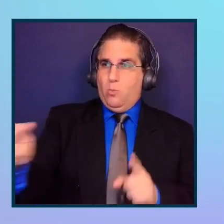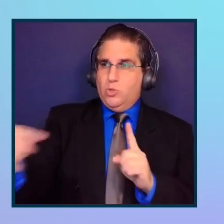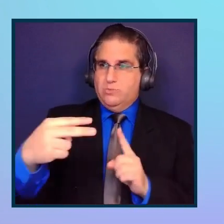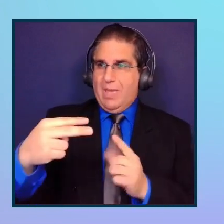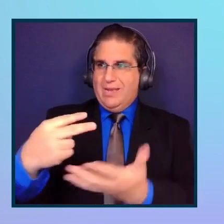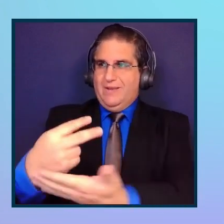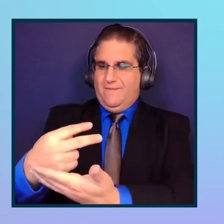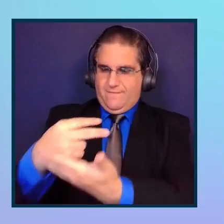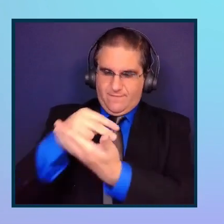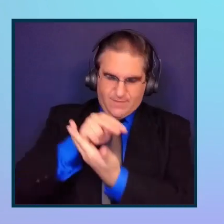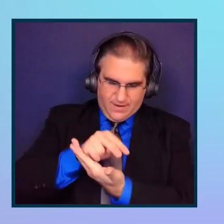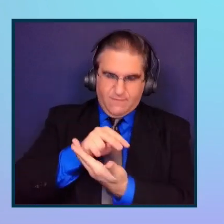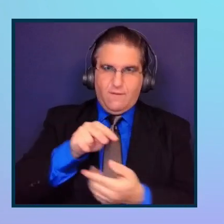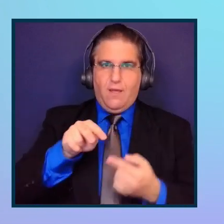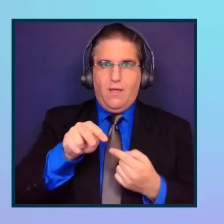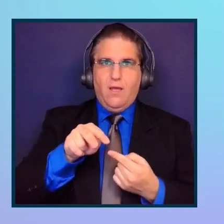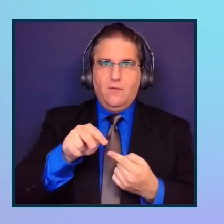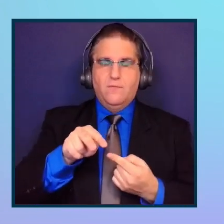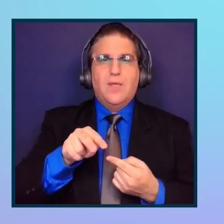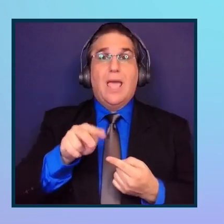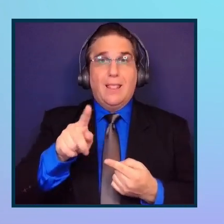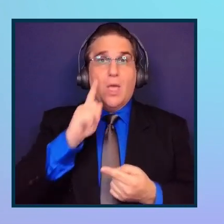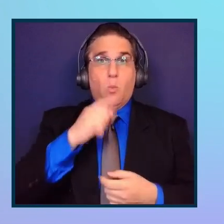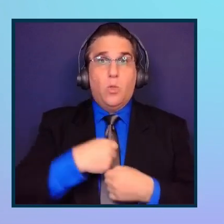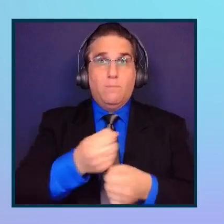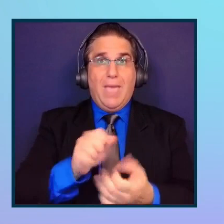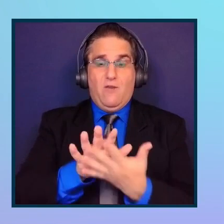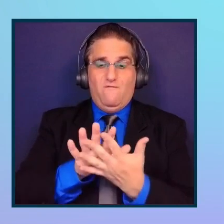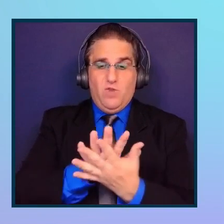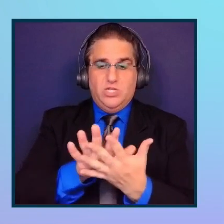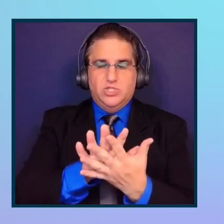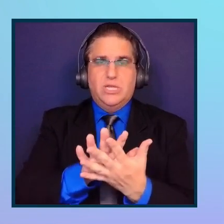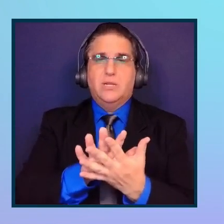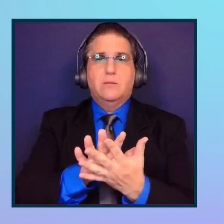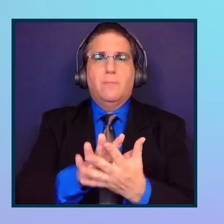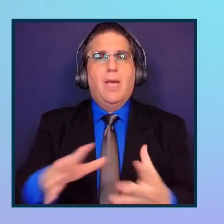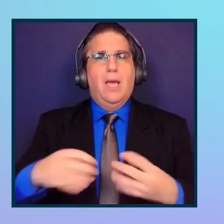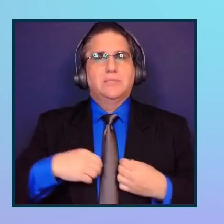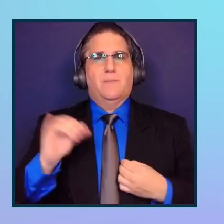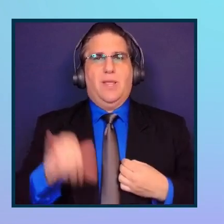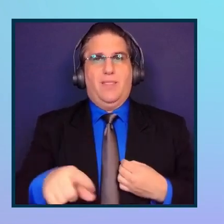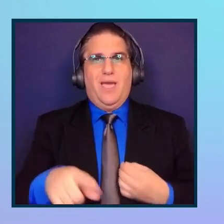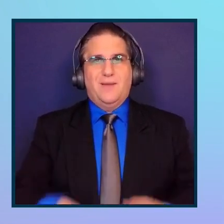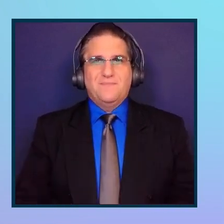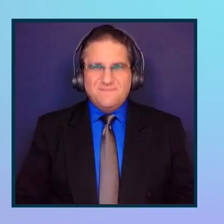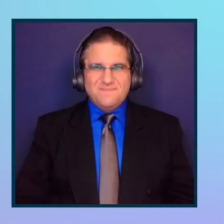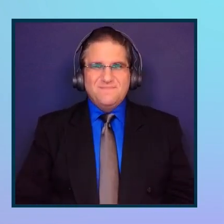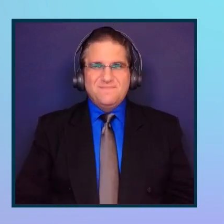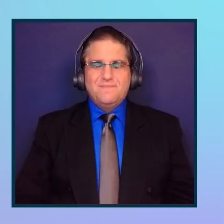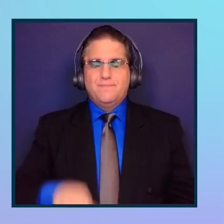that will allow us to better do that? Yes, bingo! Okay, this is the last one I wanna talk about,